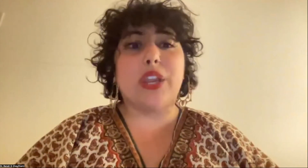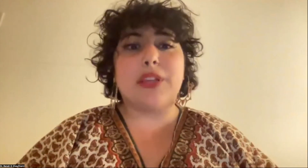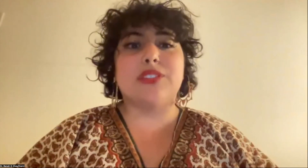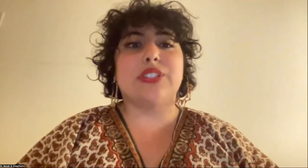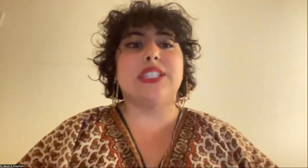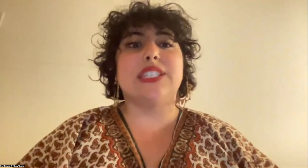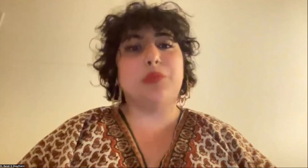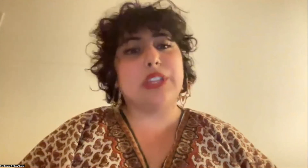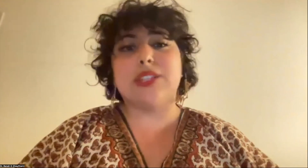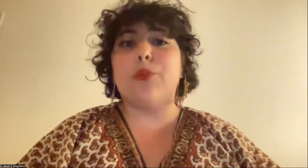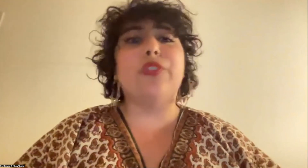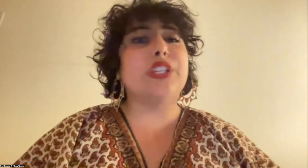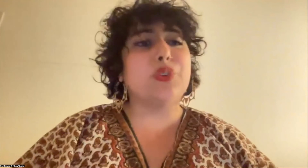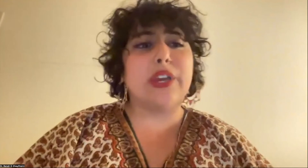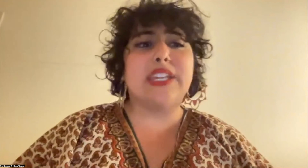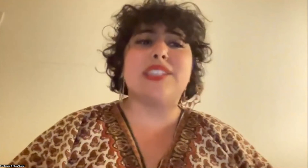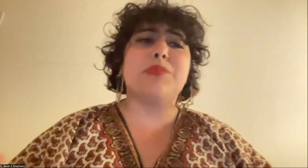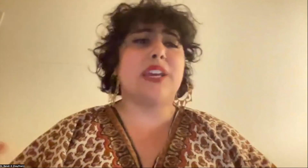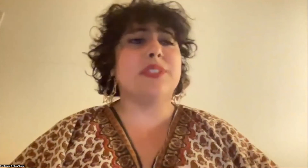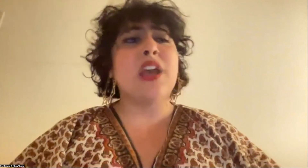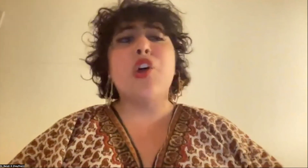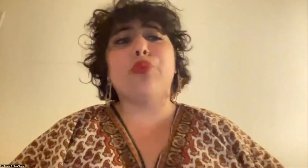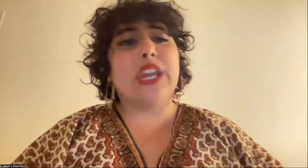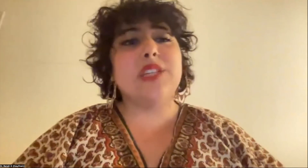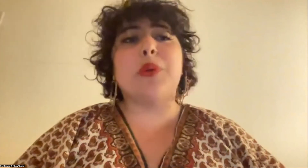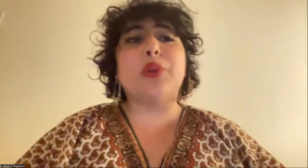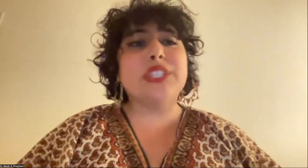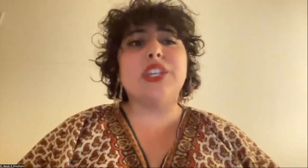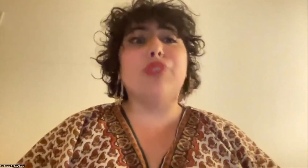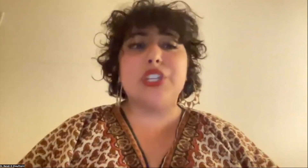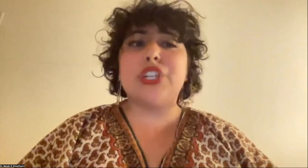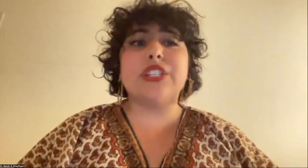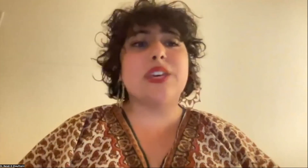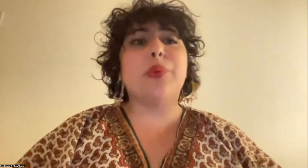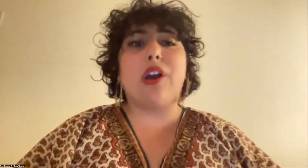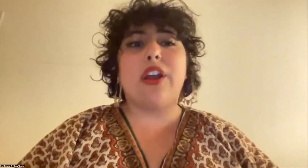brain muscles and stimulates hopefully joy and sometimes rage mostly reassurance that we are,